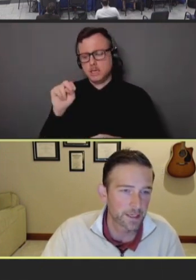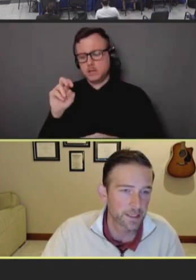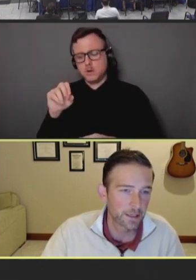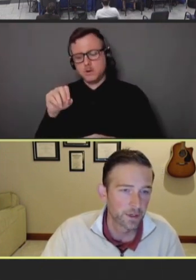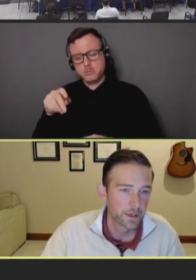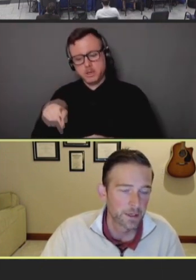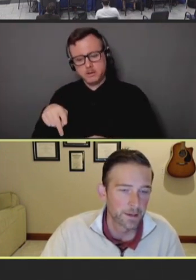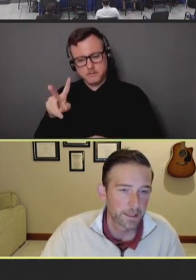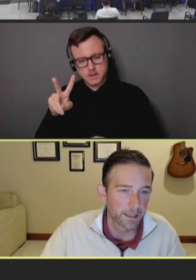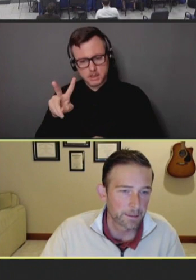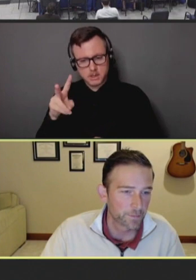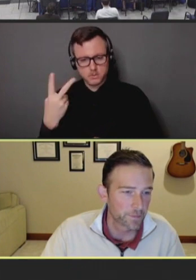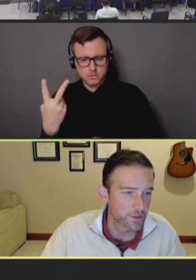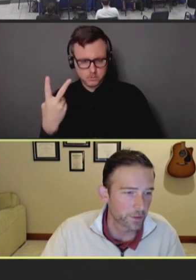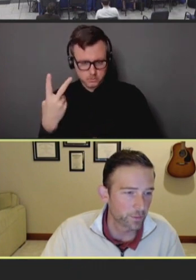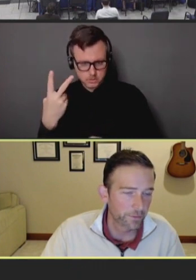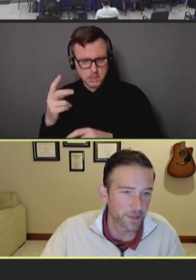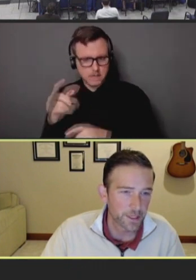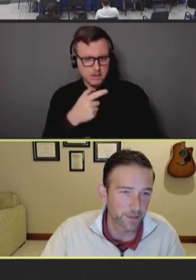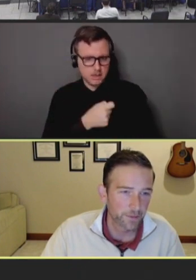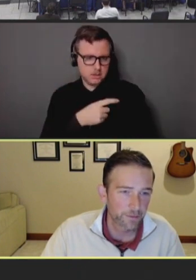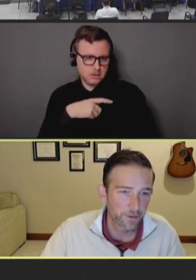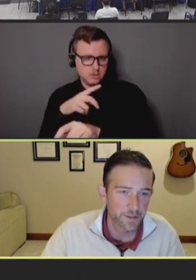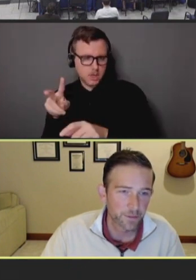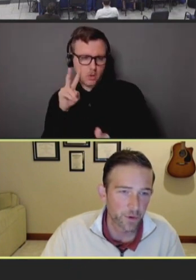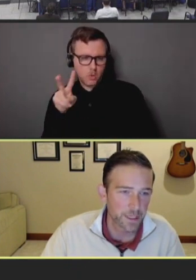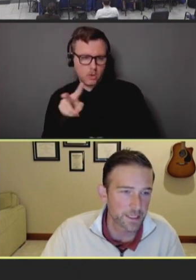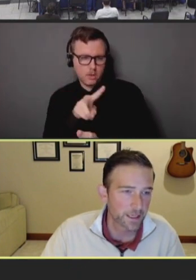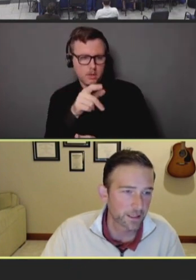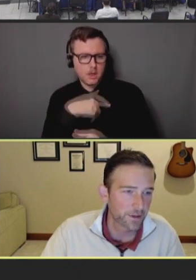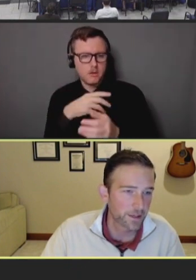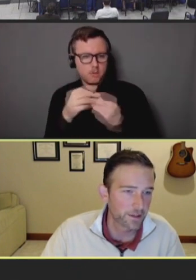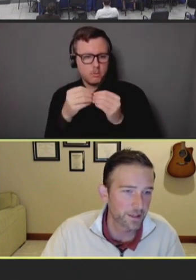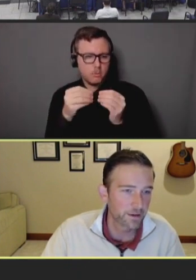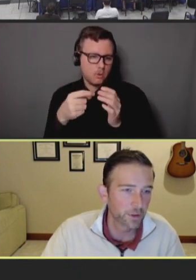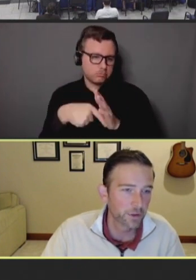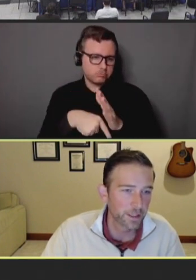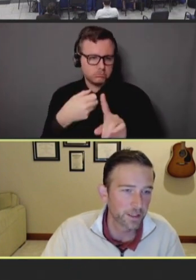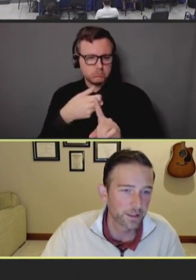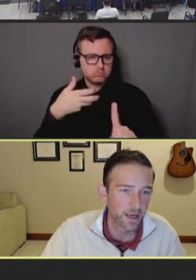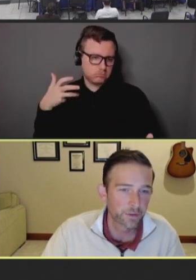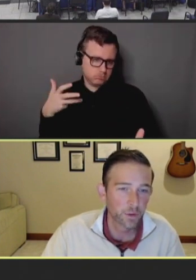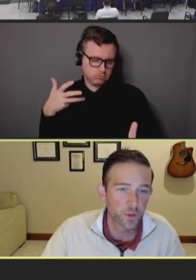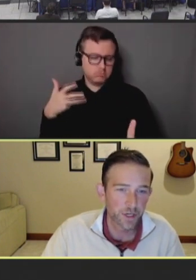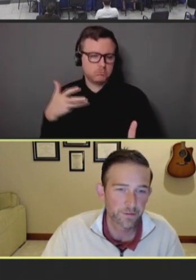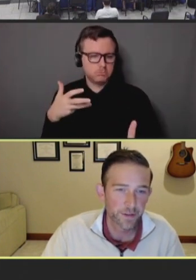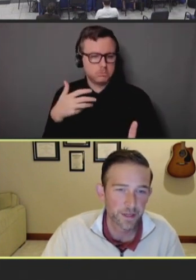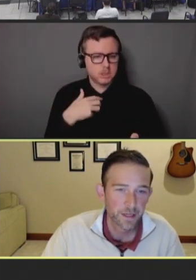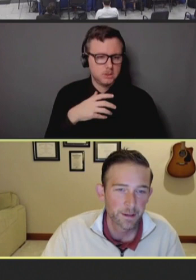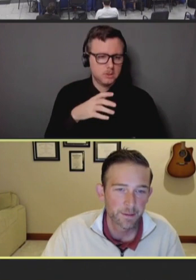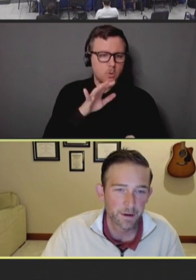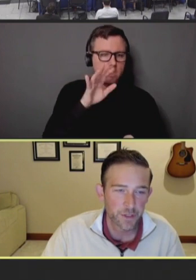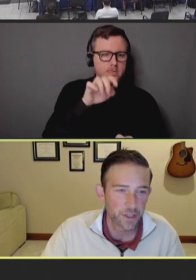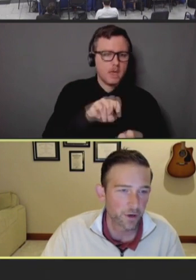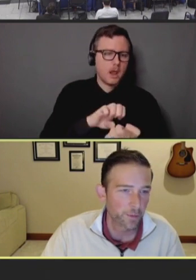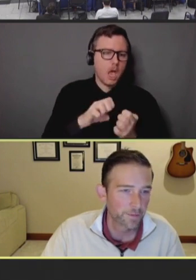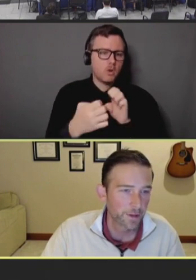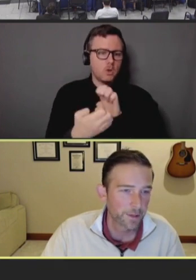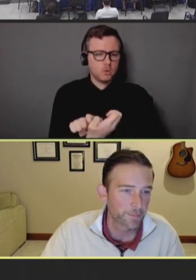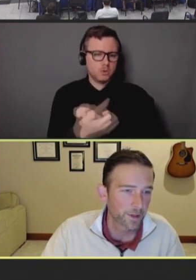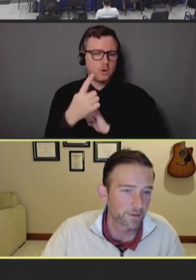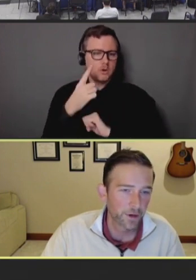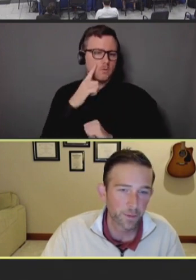So, you can refer to that reference for more detail on the evolution of the genome of nOPV2,